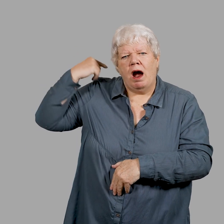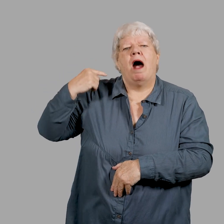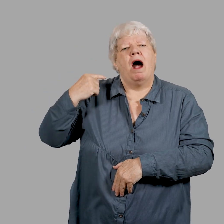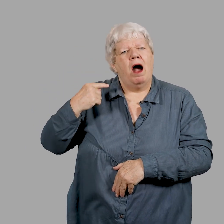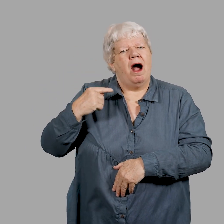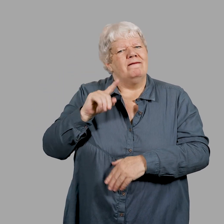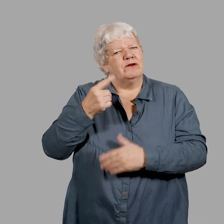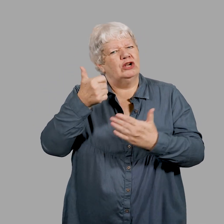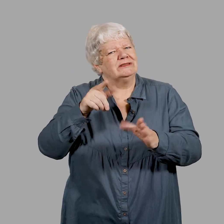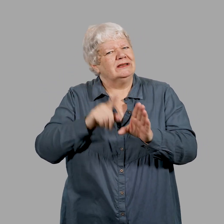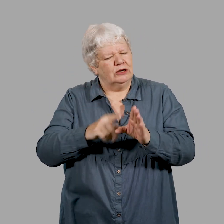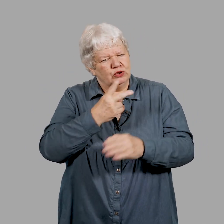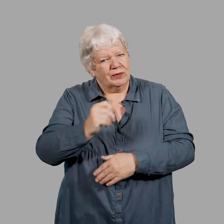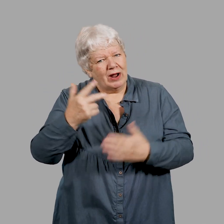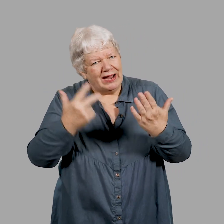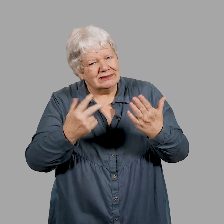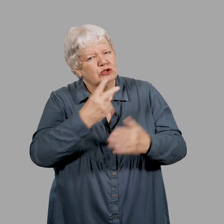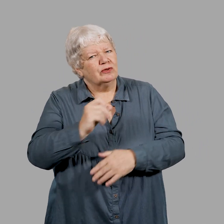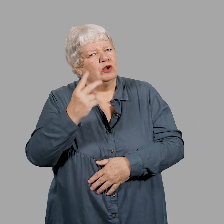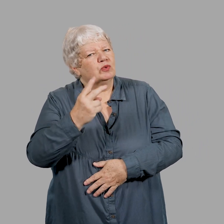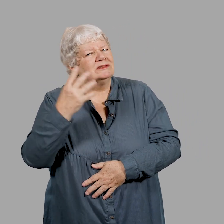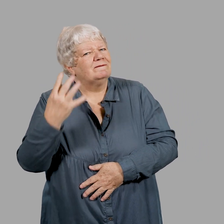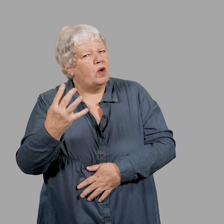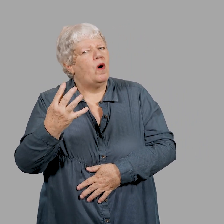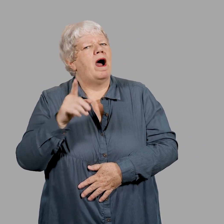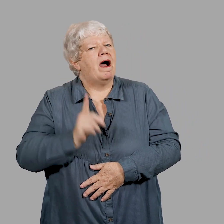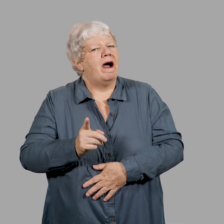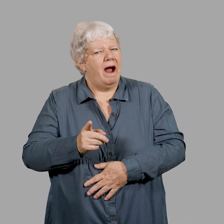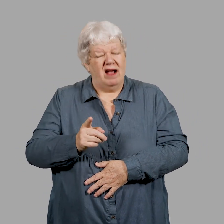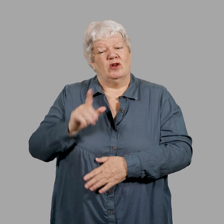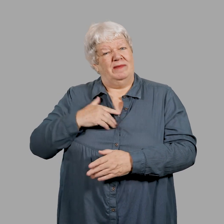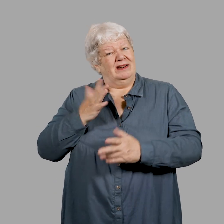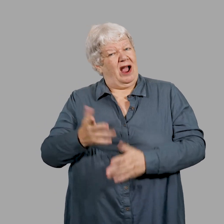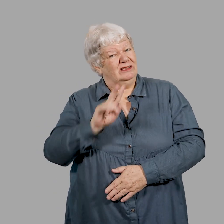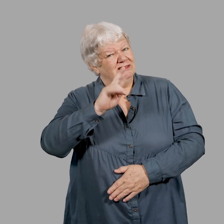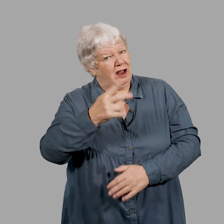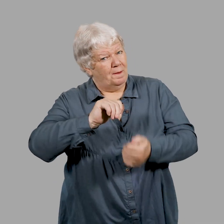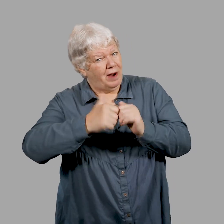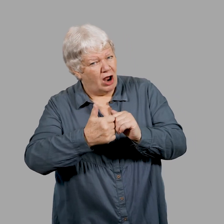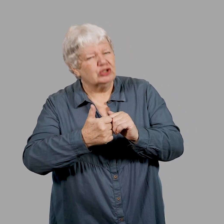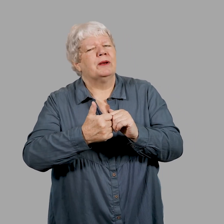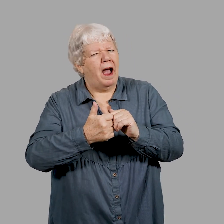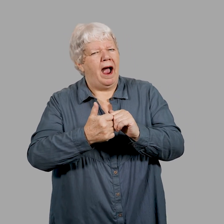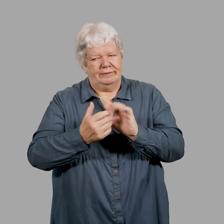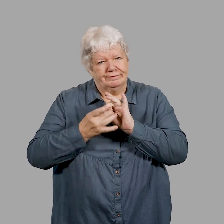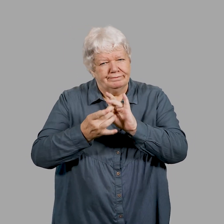of delivering our previous BSLP 2018-2024. As this is our second partnership-wide plan,